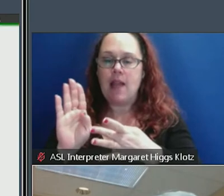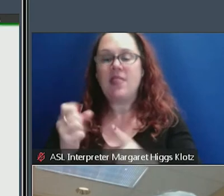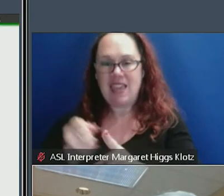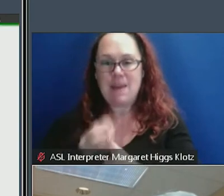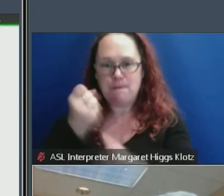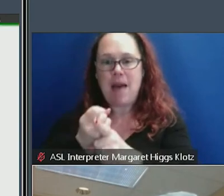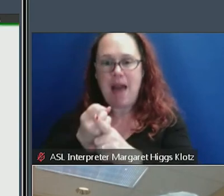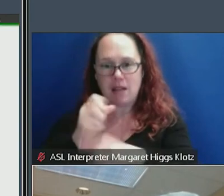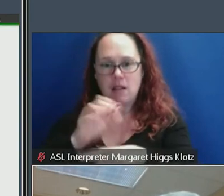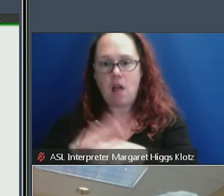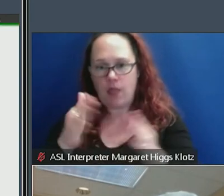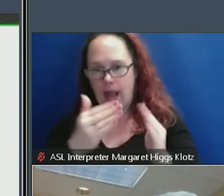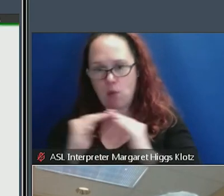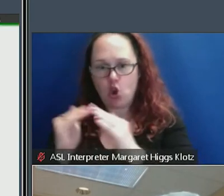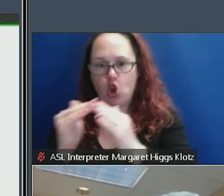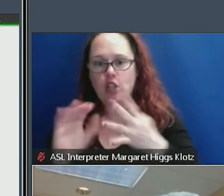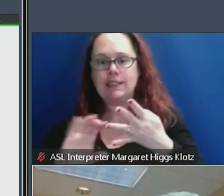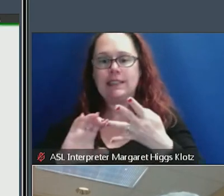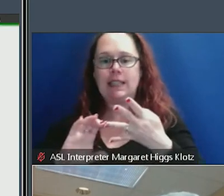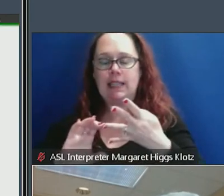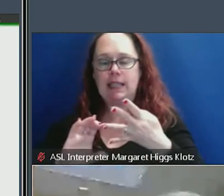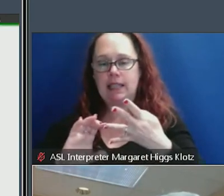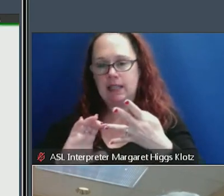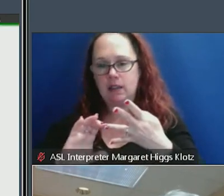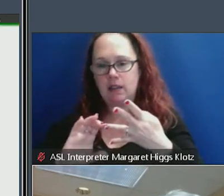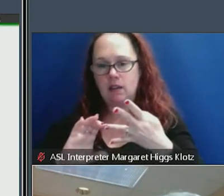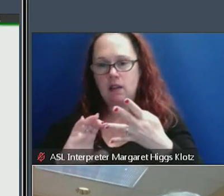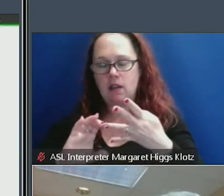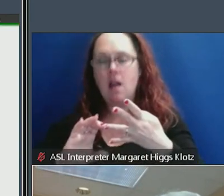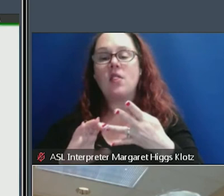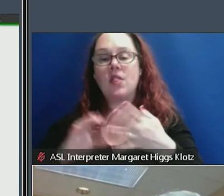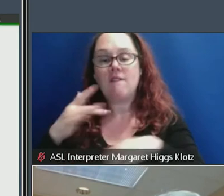neighborhood city. I'm paraphrasing the availability of other more appropriate